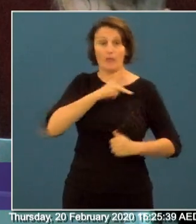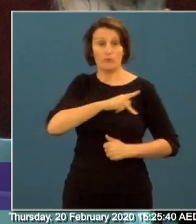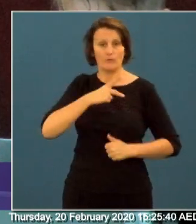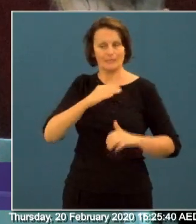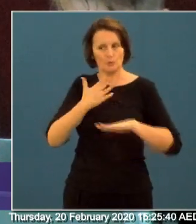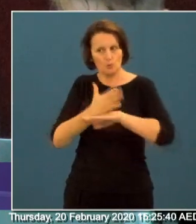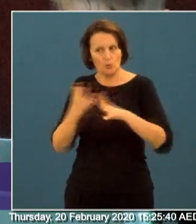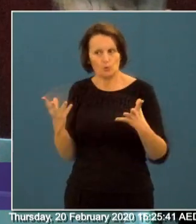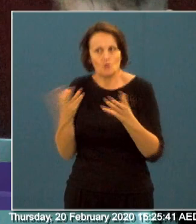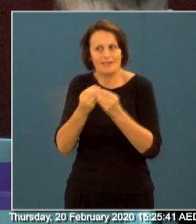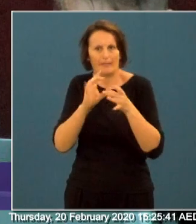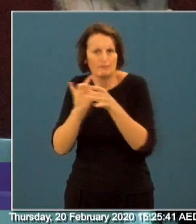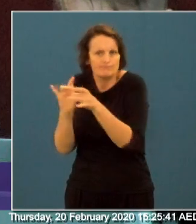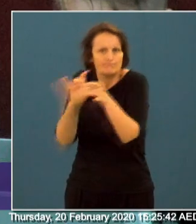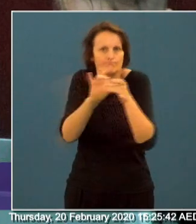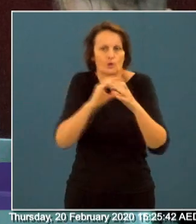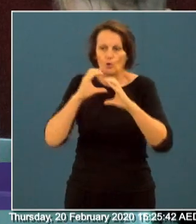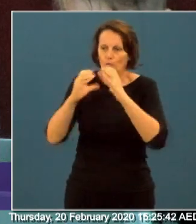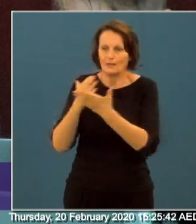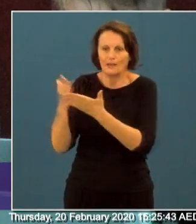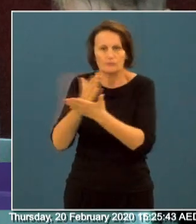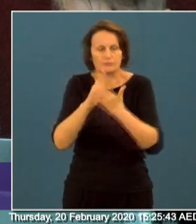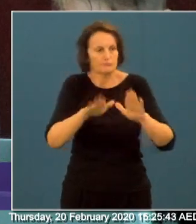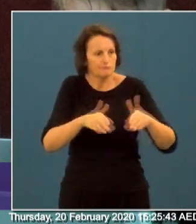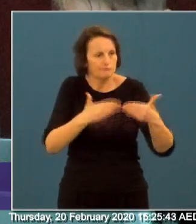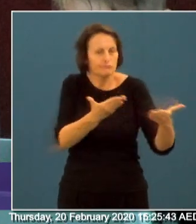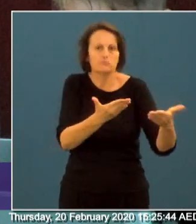reasonable adjustments to be widely and routinely available,